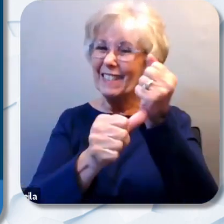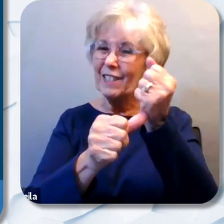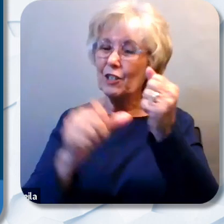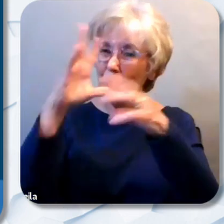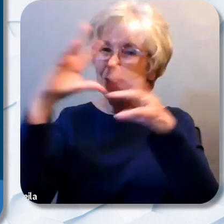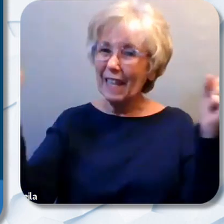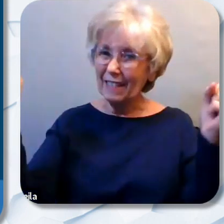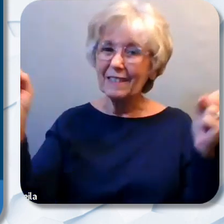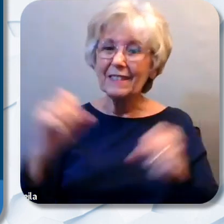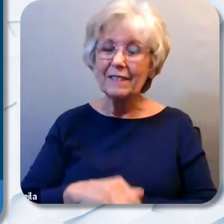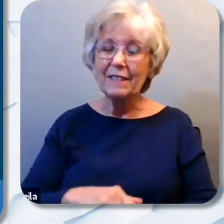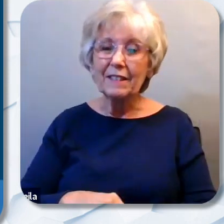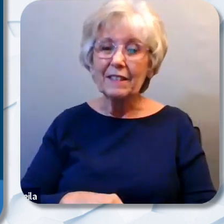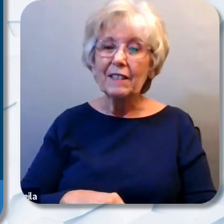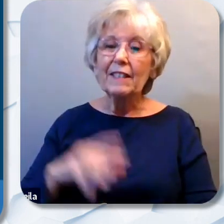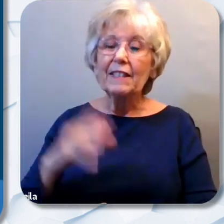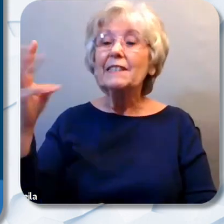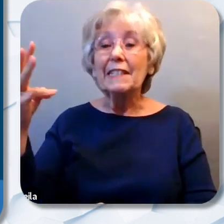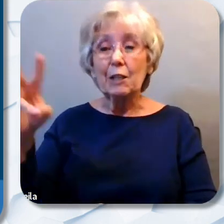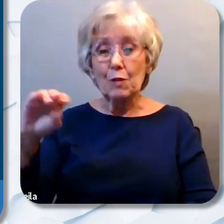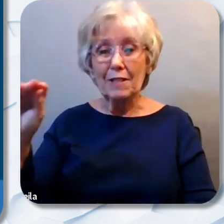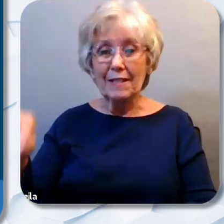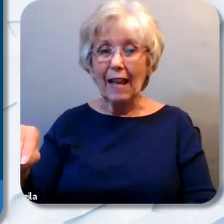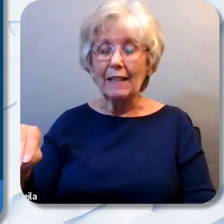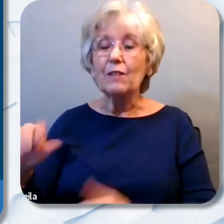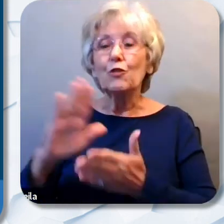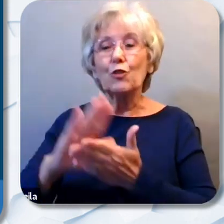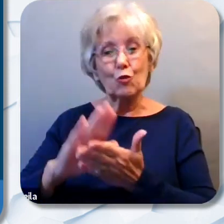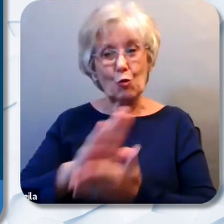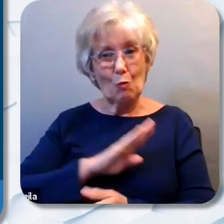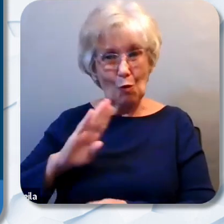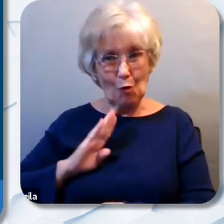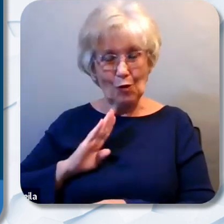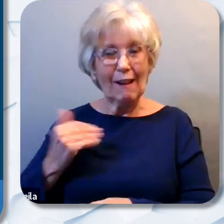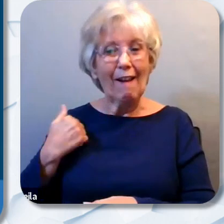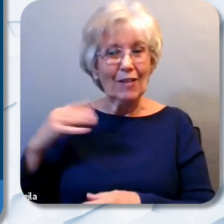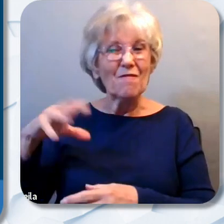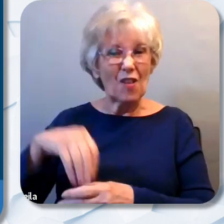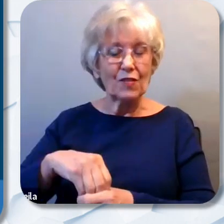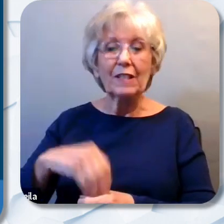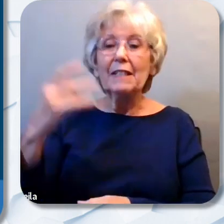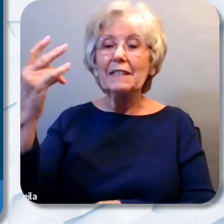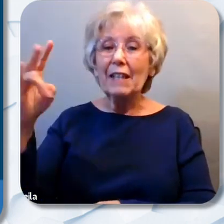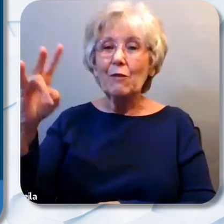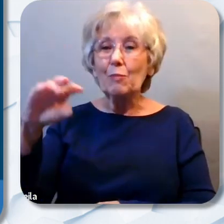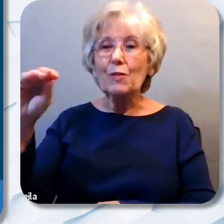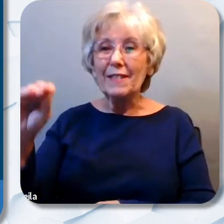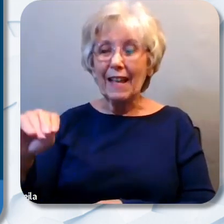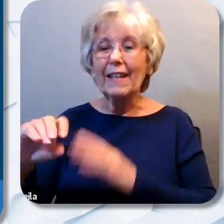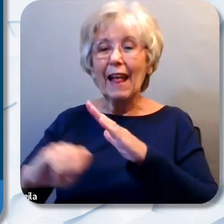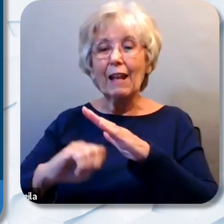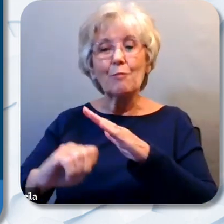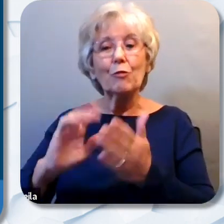have been engaged 16% have engaged their school board 17% of elementary school principals.